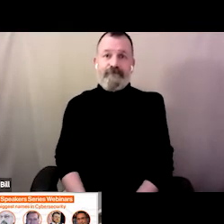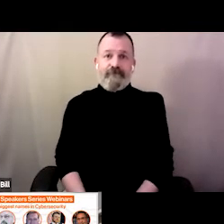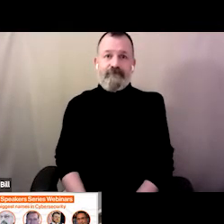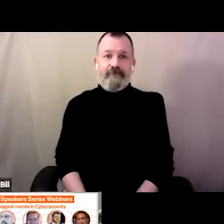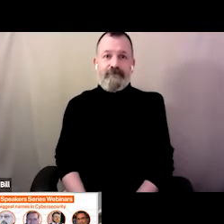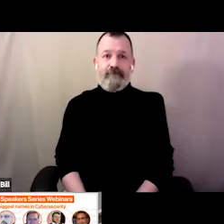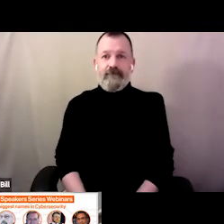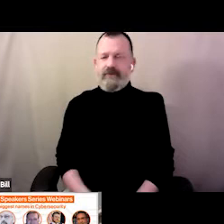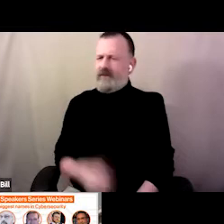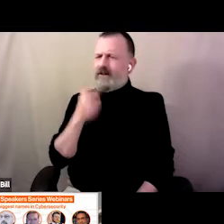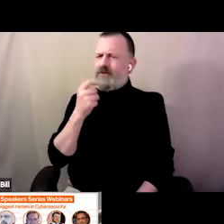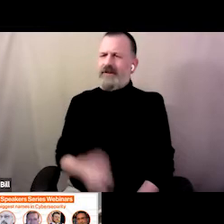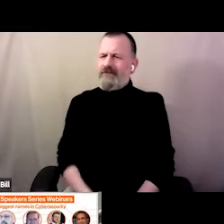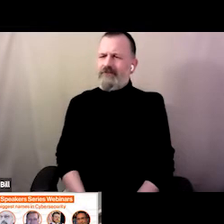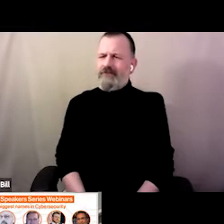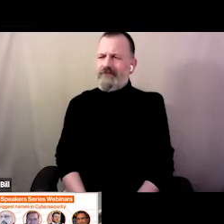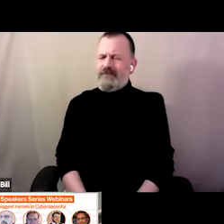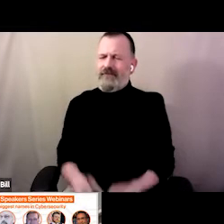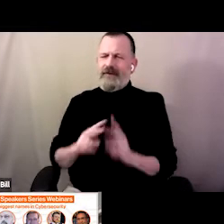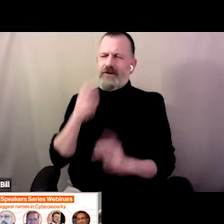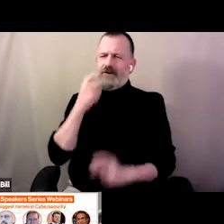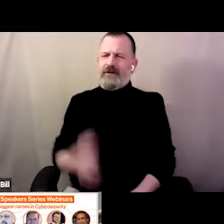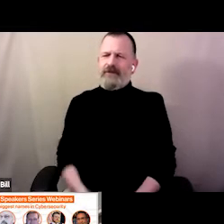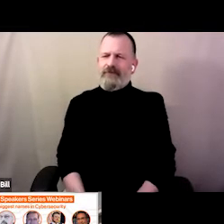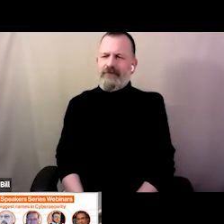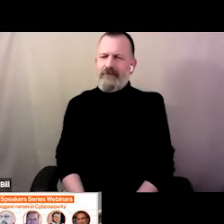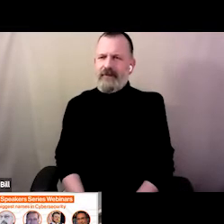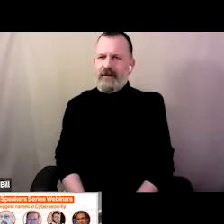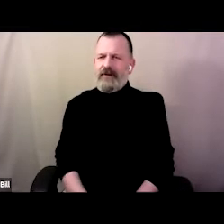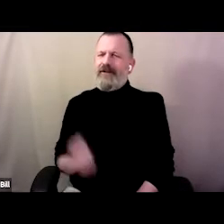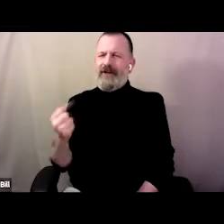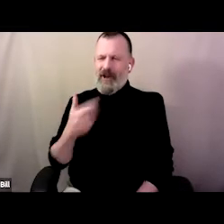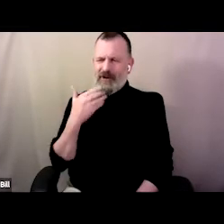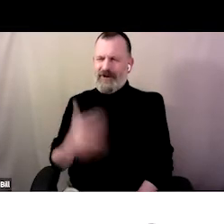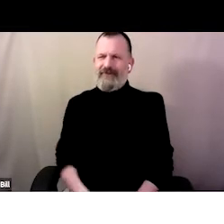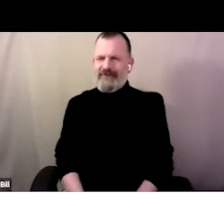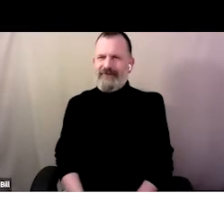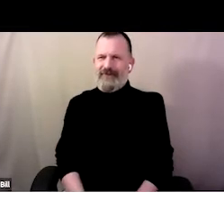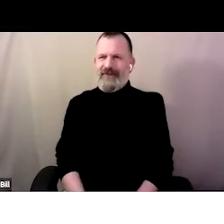Interesting. Rick Mislan: Interesting. Rick Mislan: All good. This is, this is what we're doing this for. Thank you,